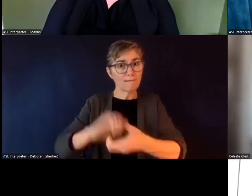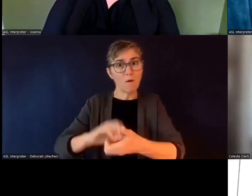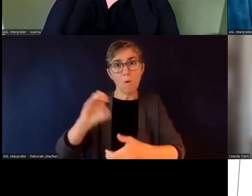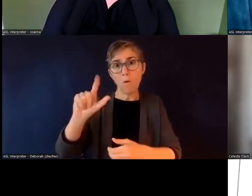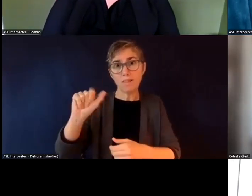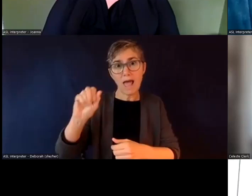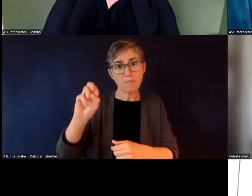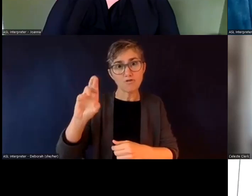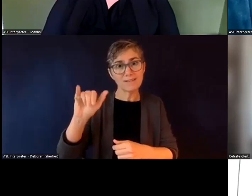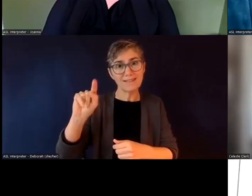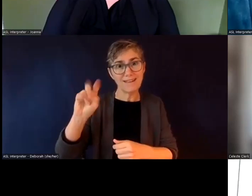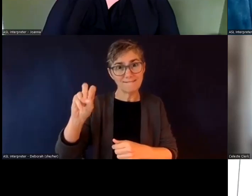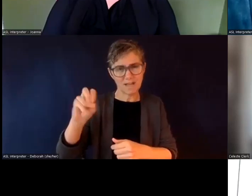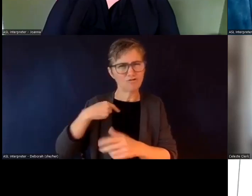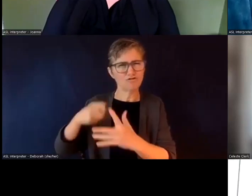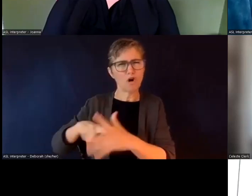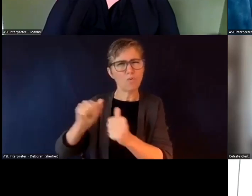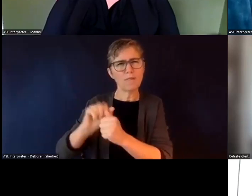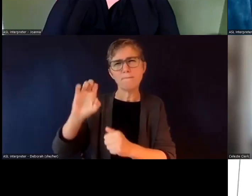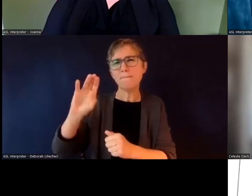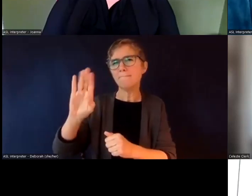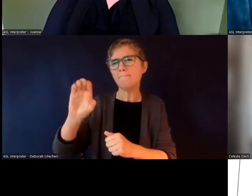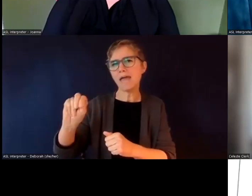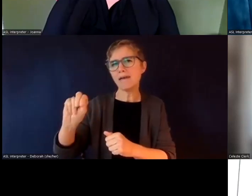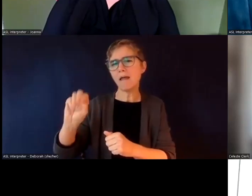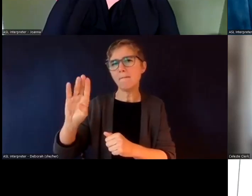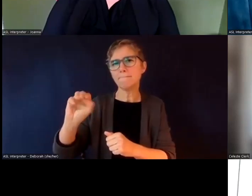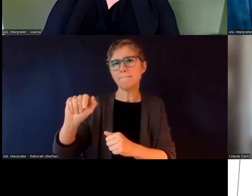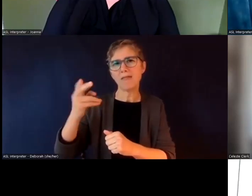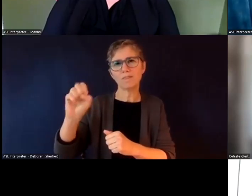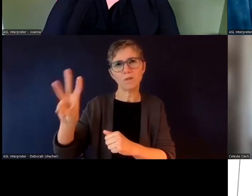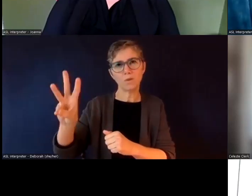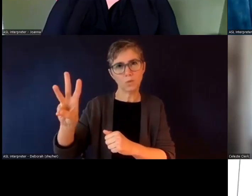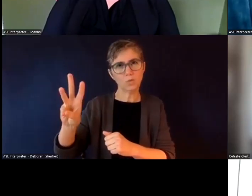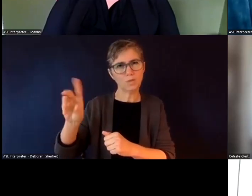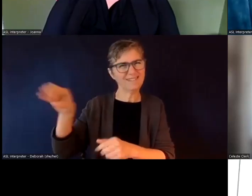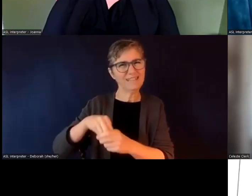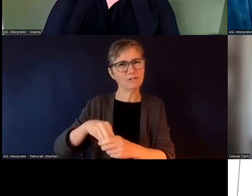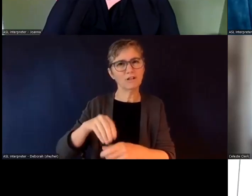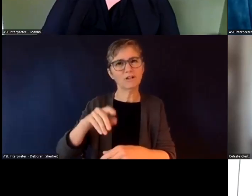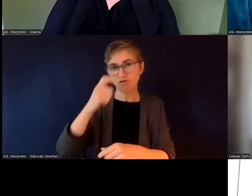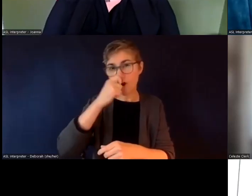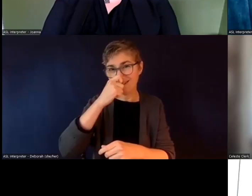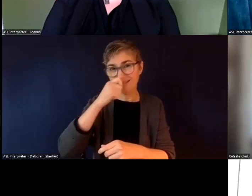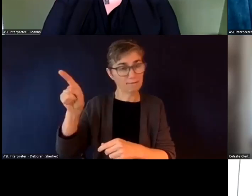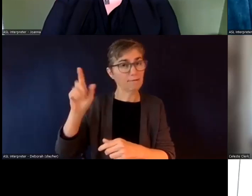who works at the women's WRAP program in Taunton. We started in 2019 and it was just going to be